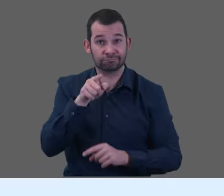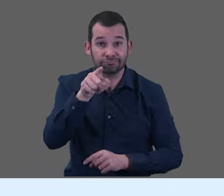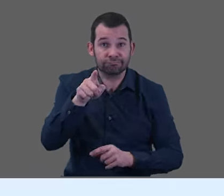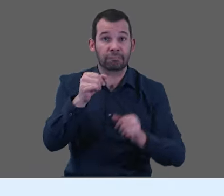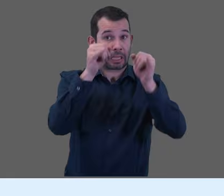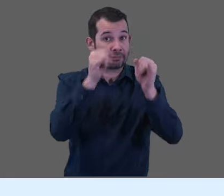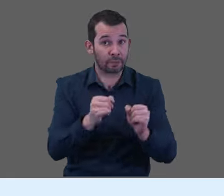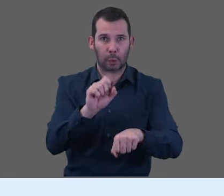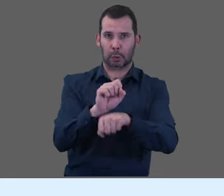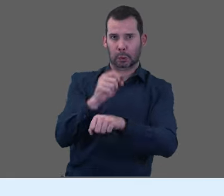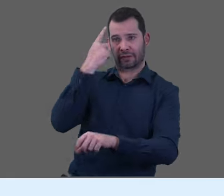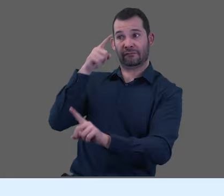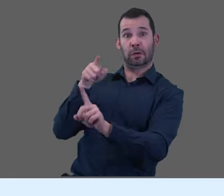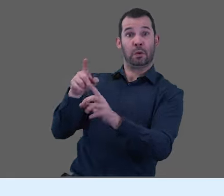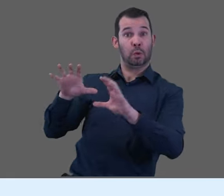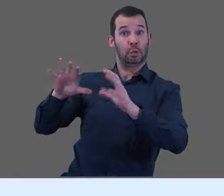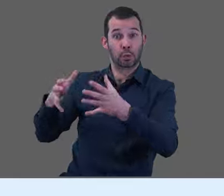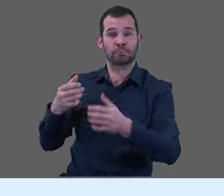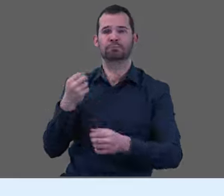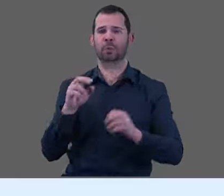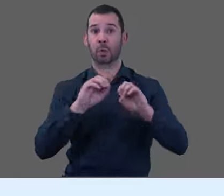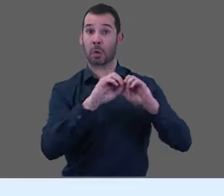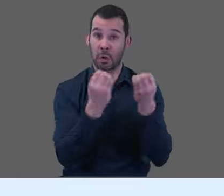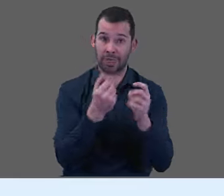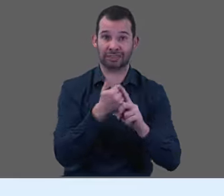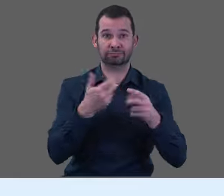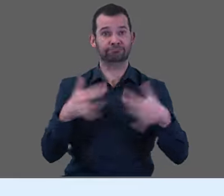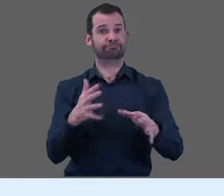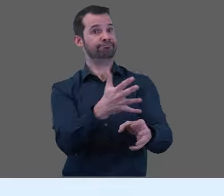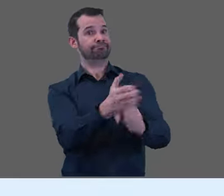If you are an individual working for a group or organization